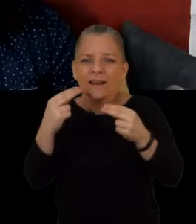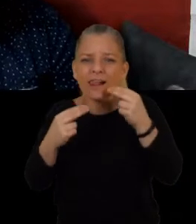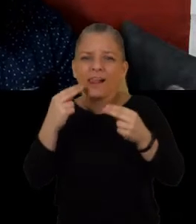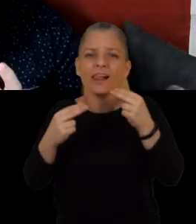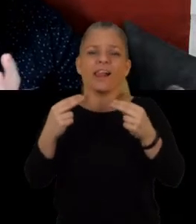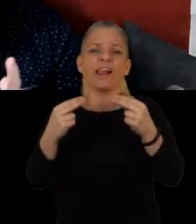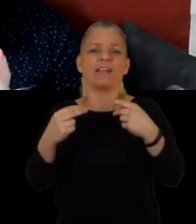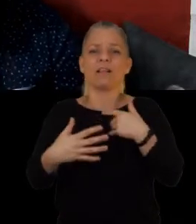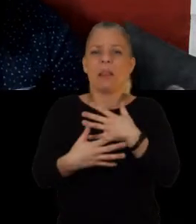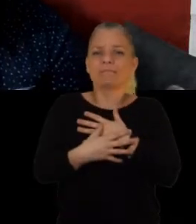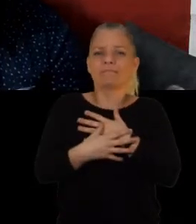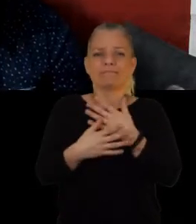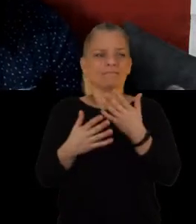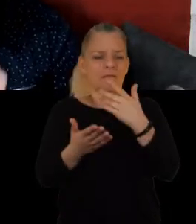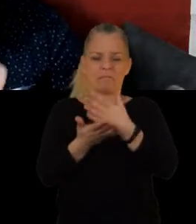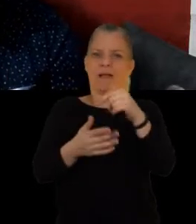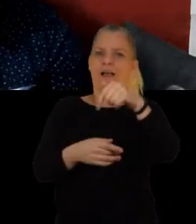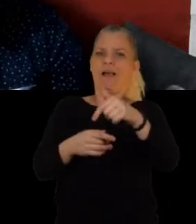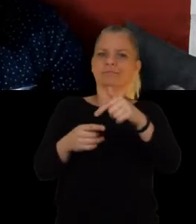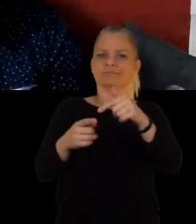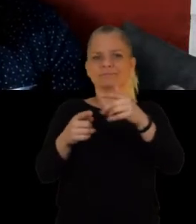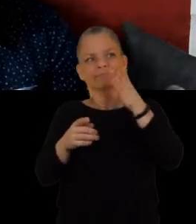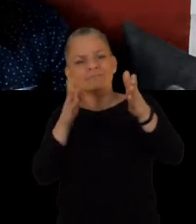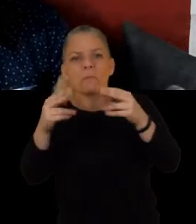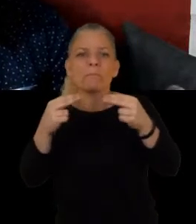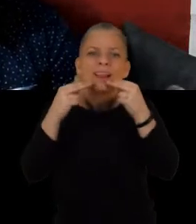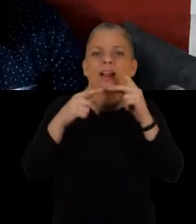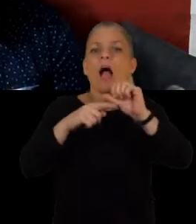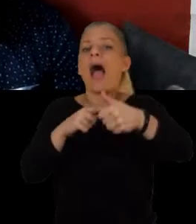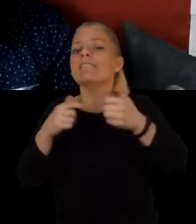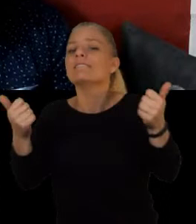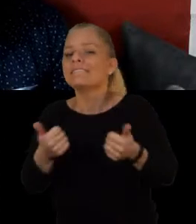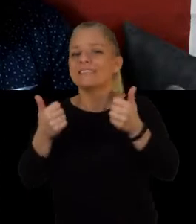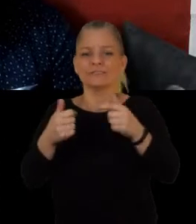i love going out for meals i love that part of going out for your dinner after you've eaten